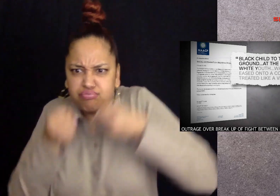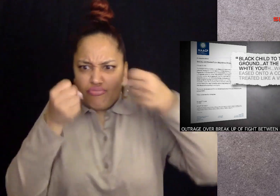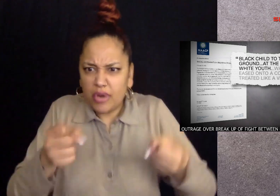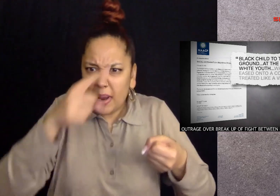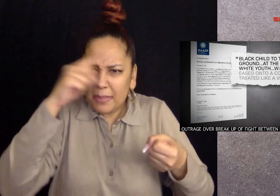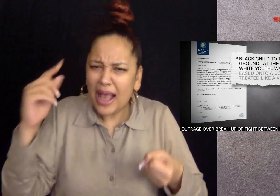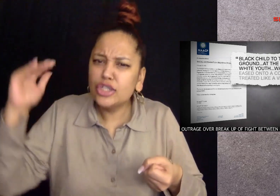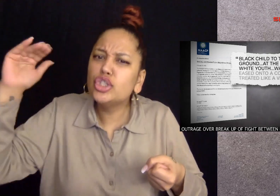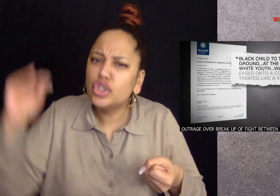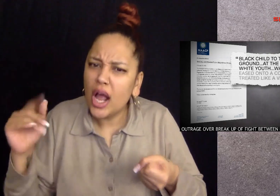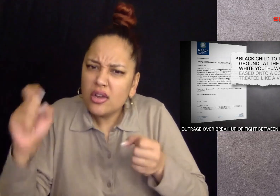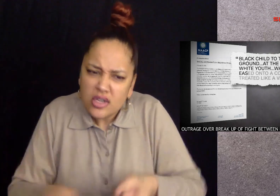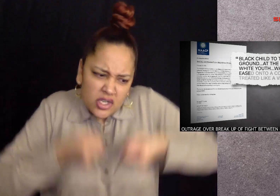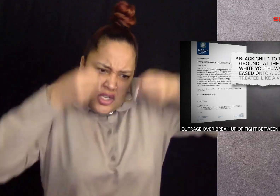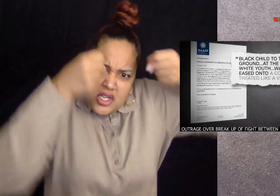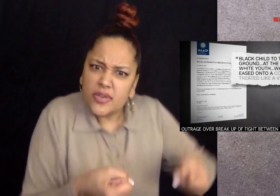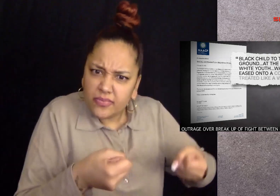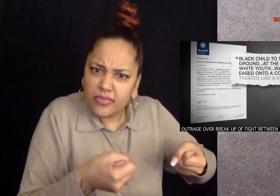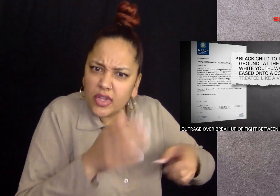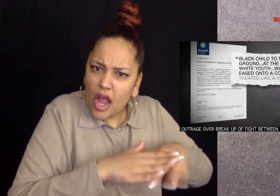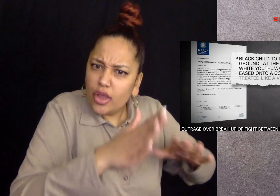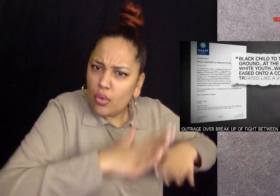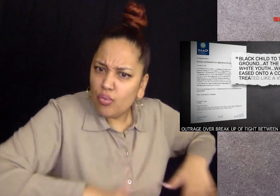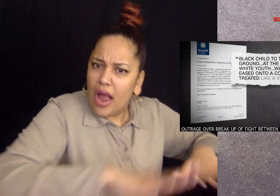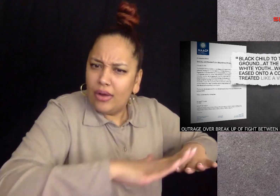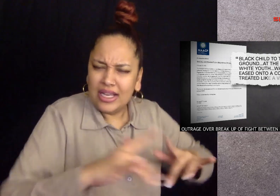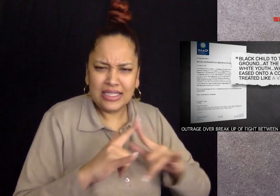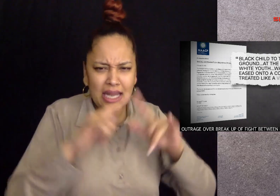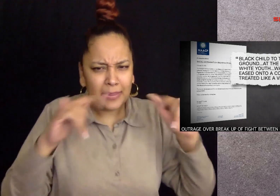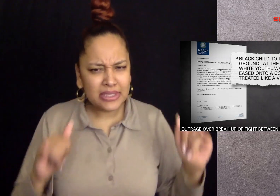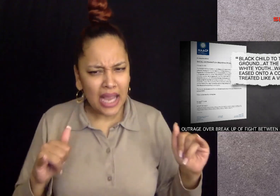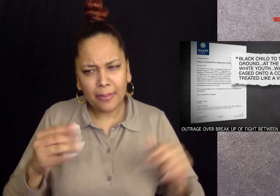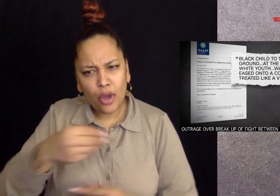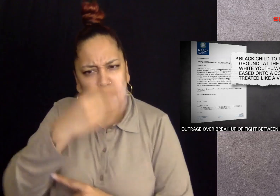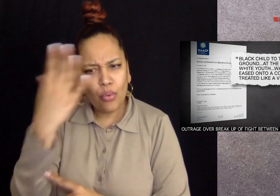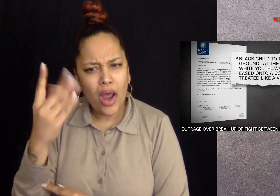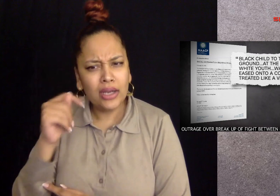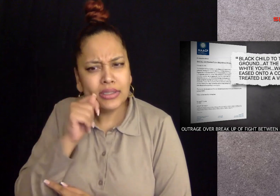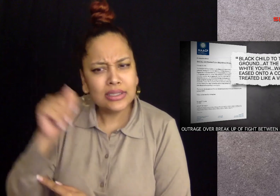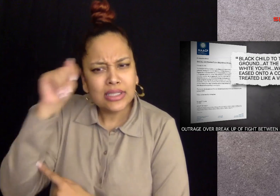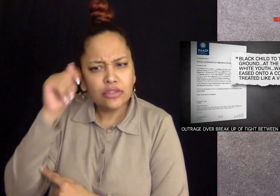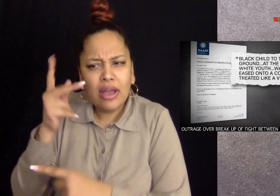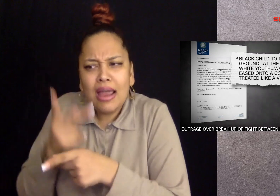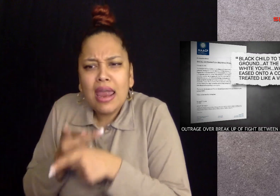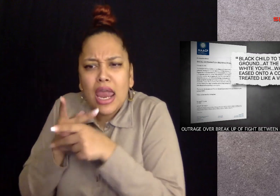was to aggressively throw the black child to the ground at the same time the white youth